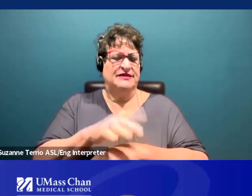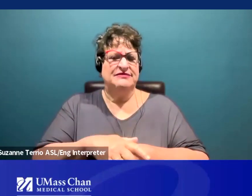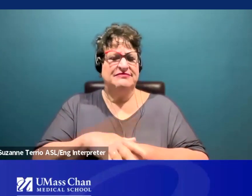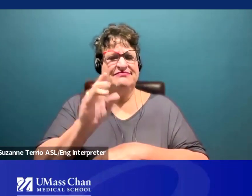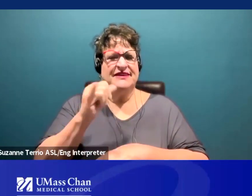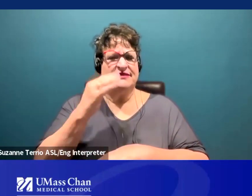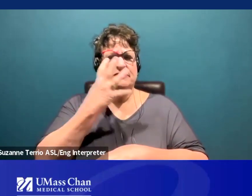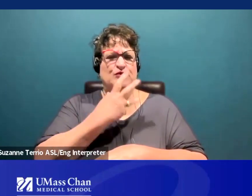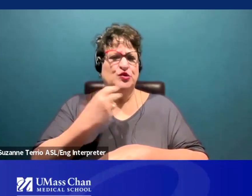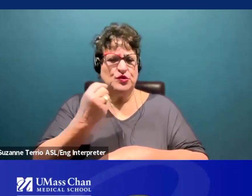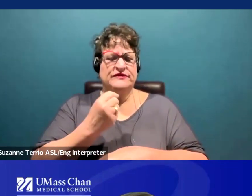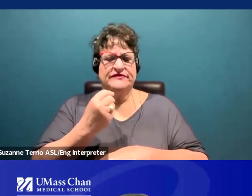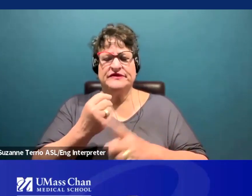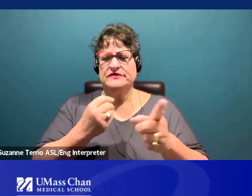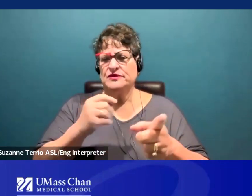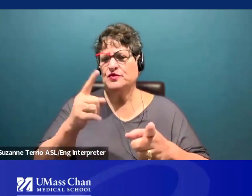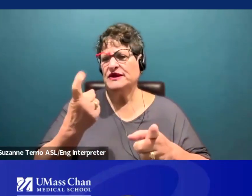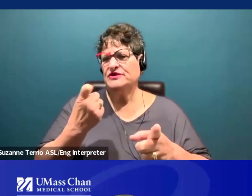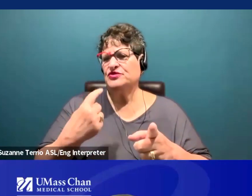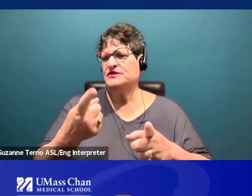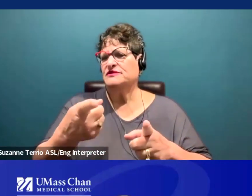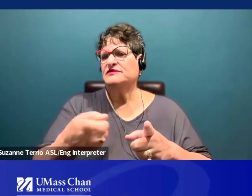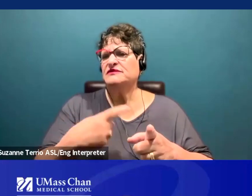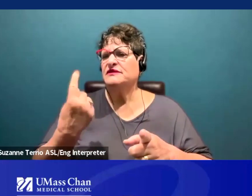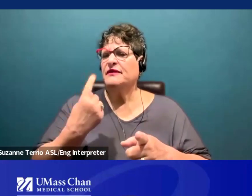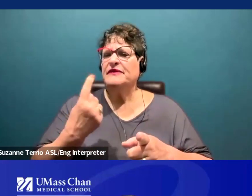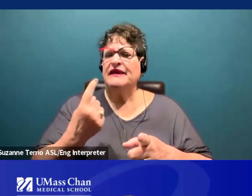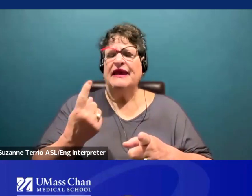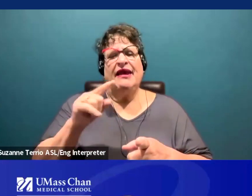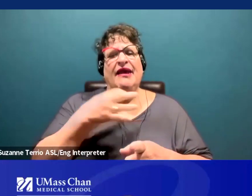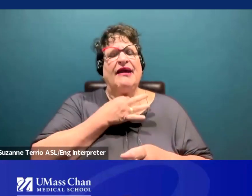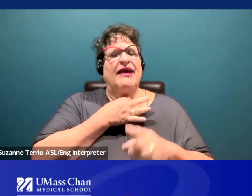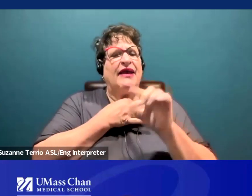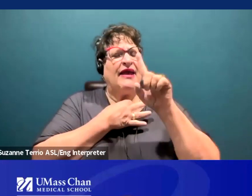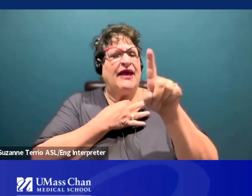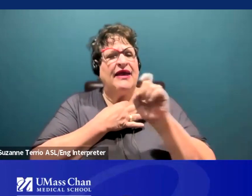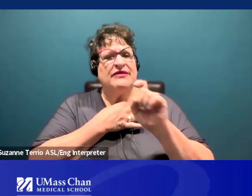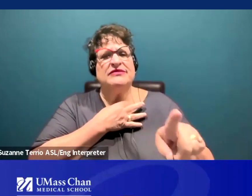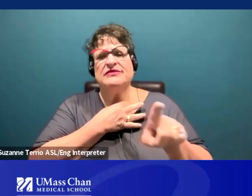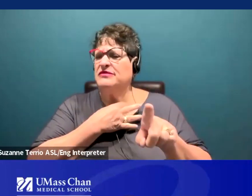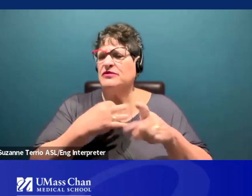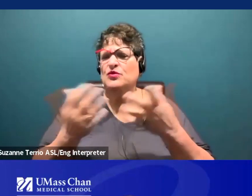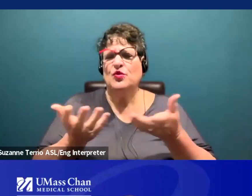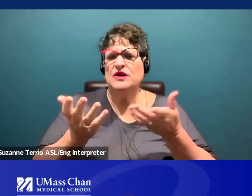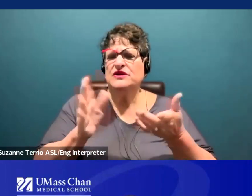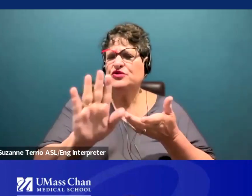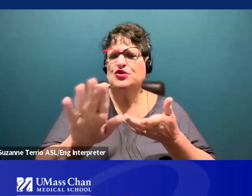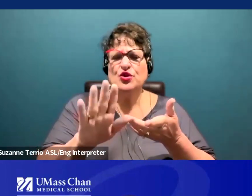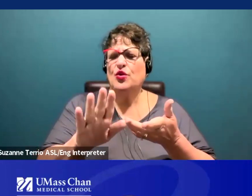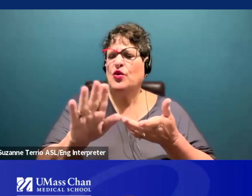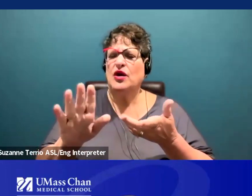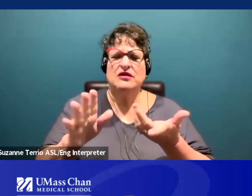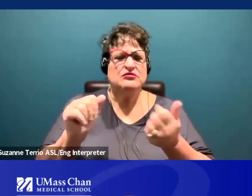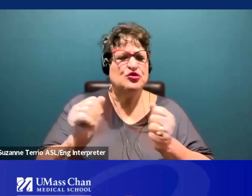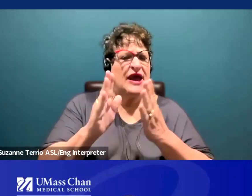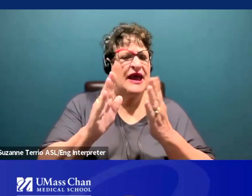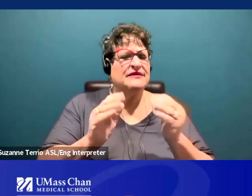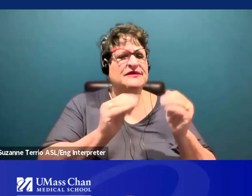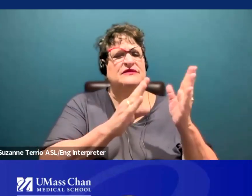So something I ask quite often is, what is your practice when you are evaluating a parent with a disability?